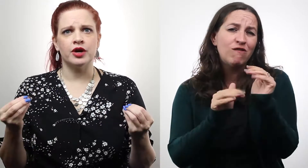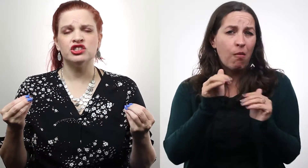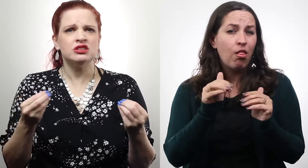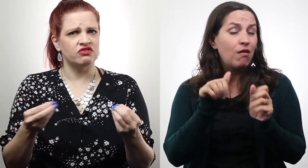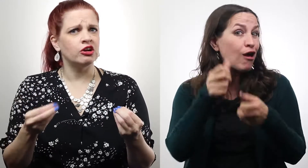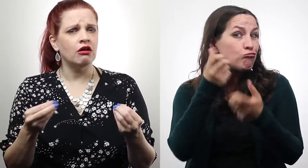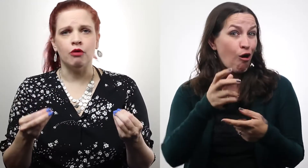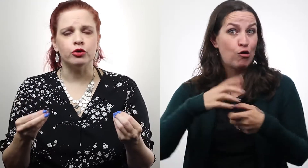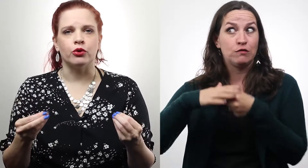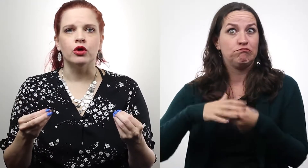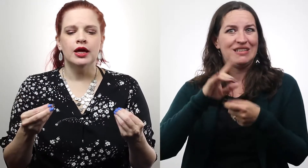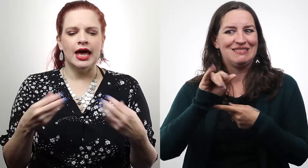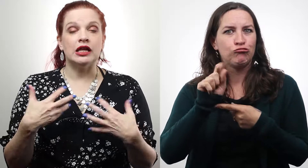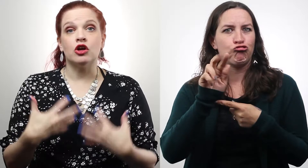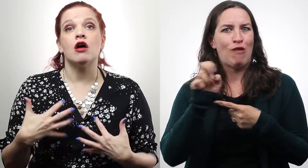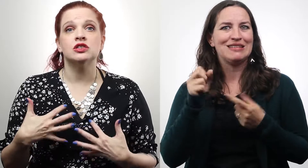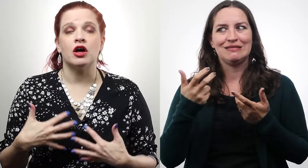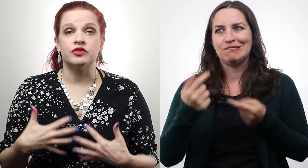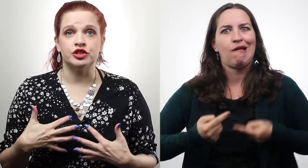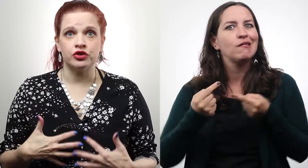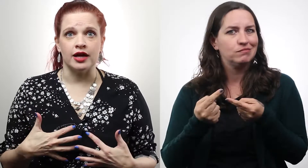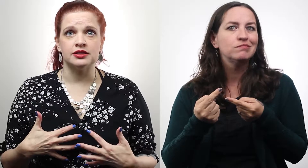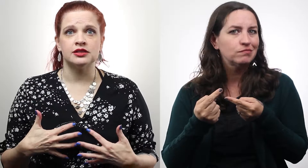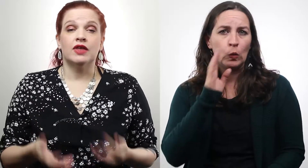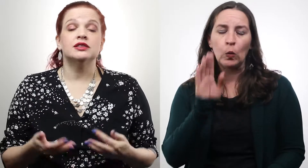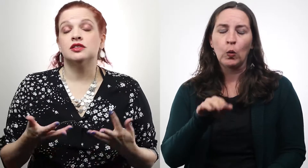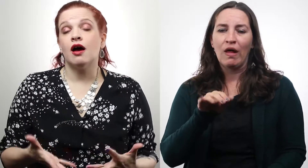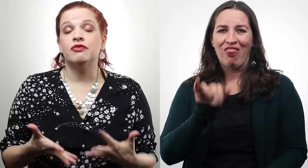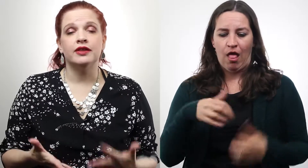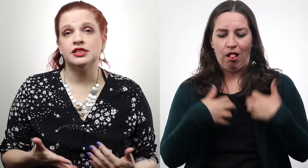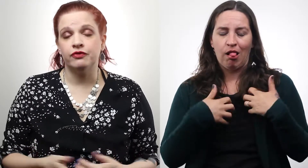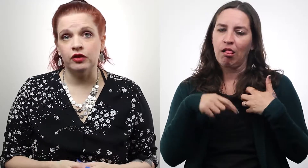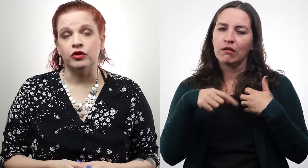directions is very uncomfortable and can cause a lot of distress. That is a tough thing to feel.